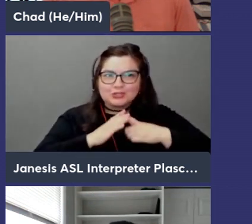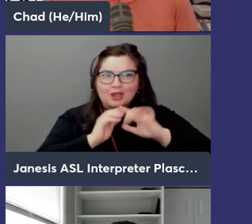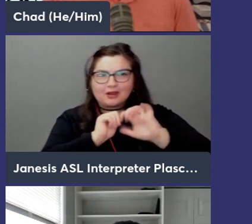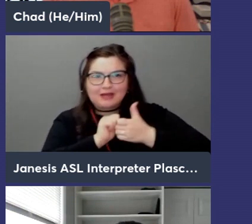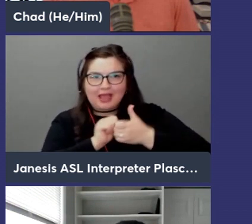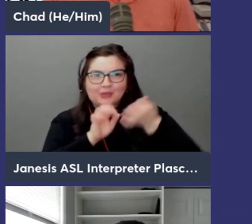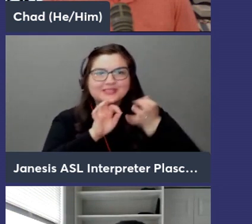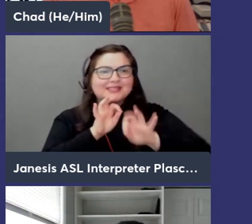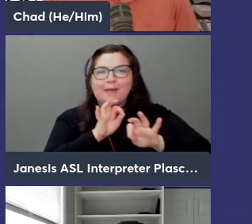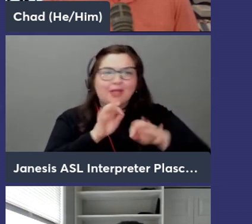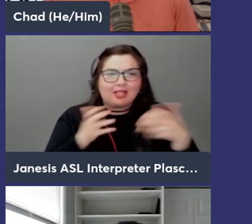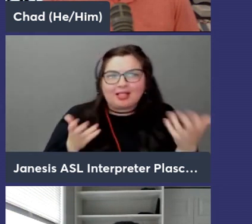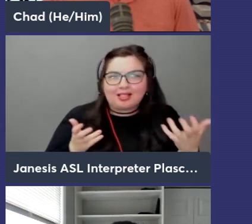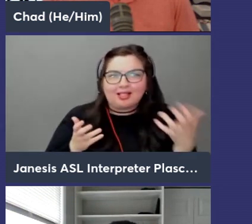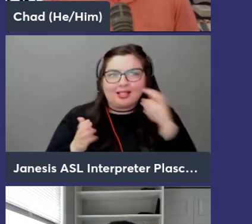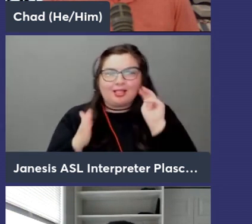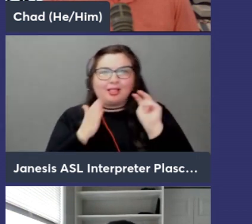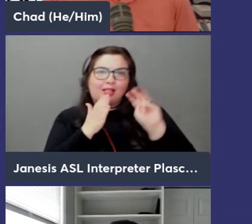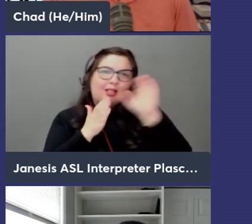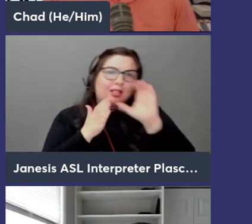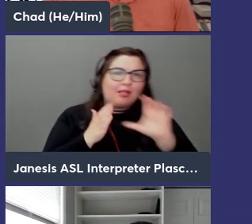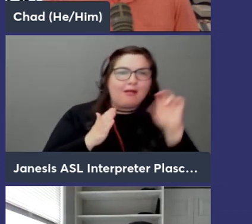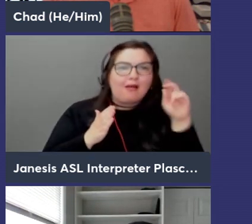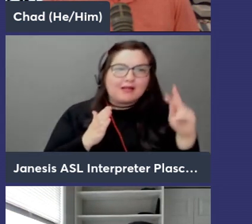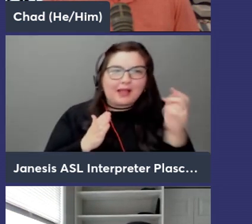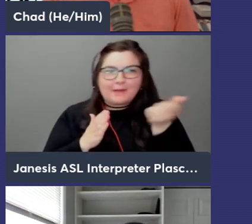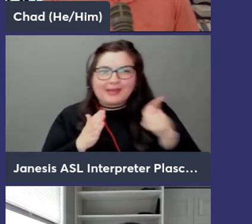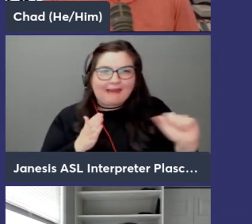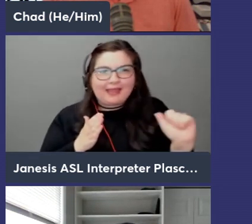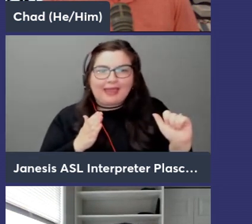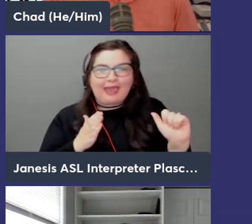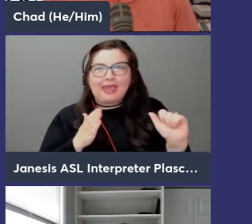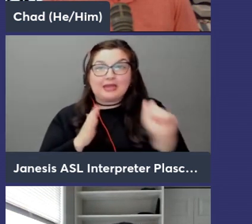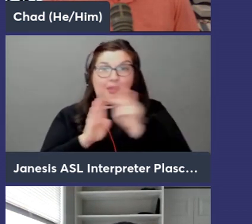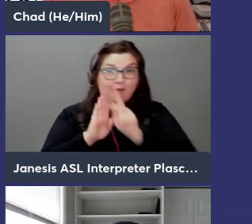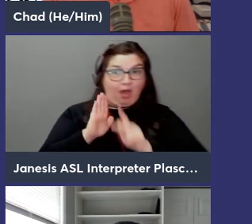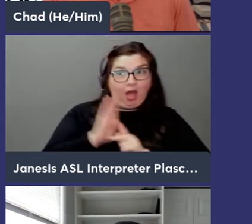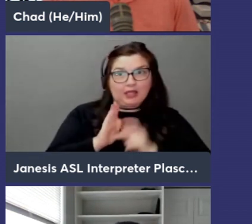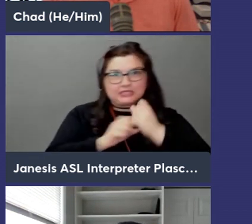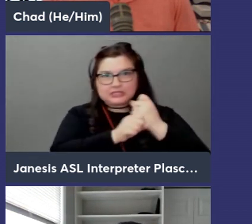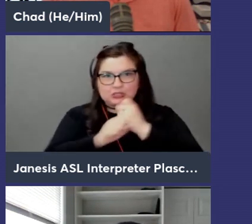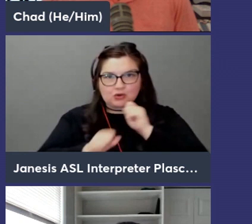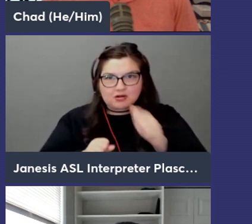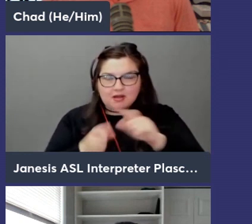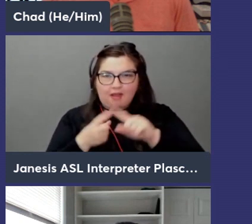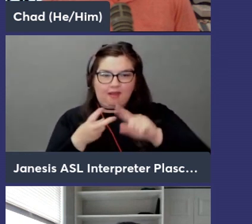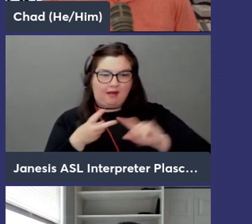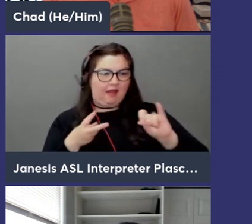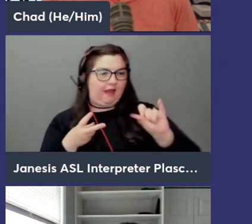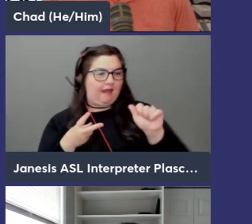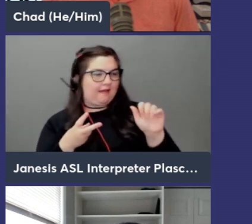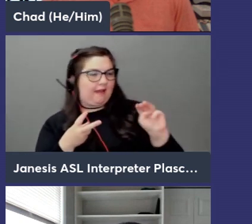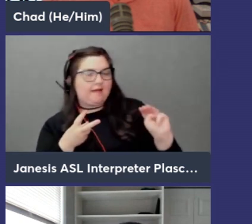with a simple lookup that's basically saying, "Do you have any insecure policies in here?" Do I have any IAM policies that are either